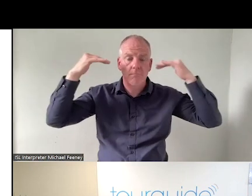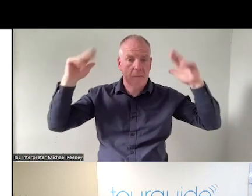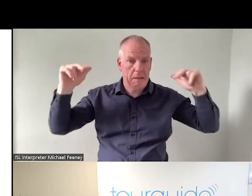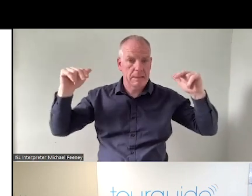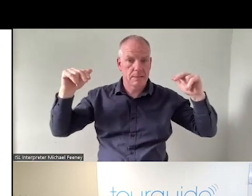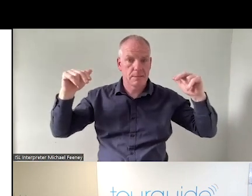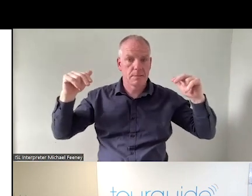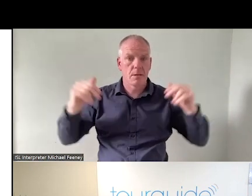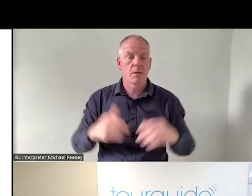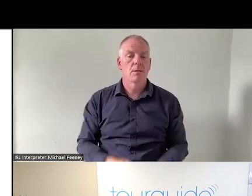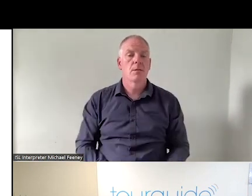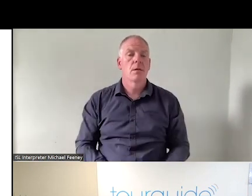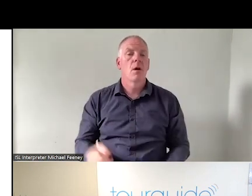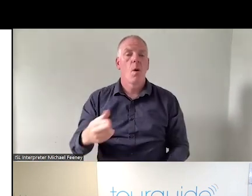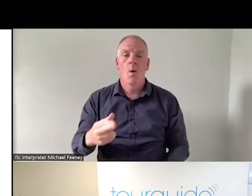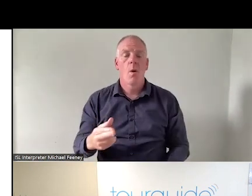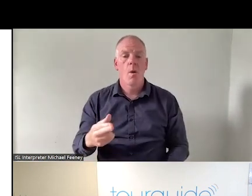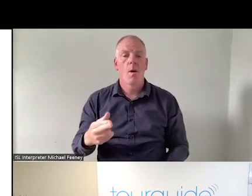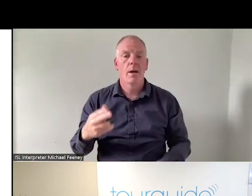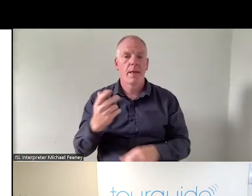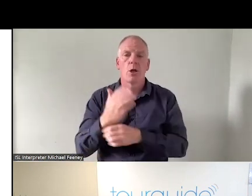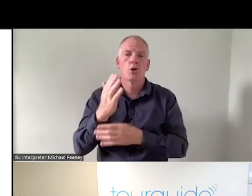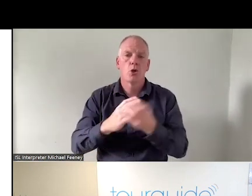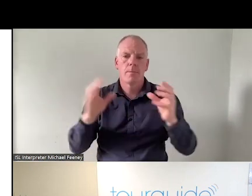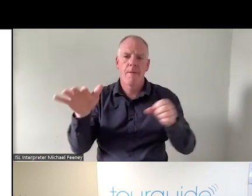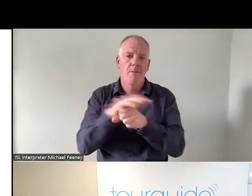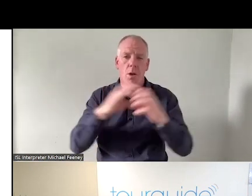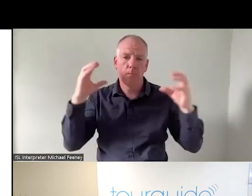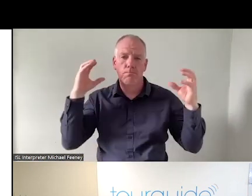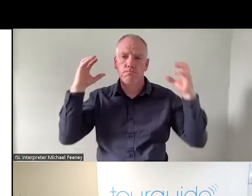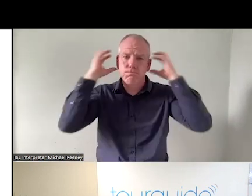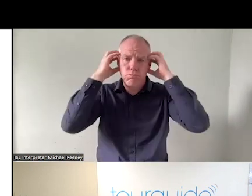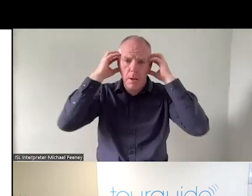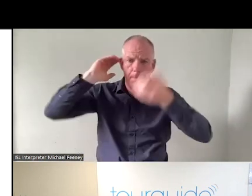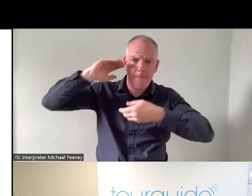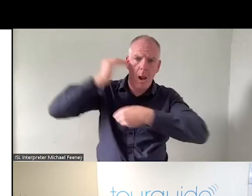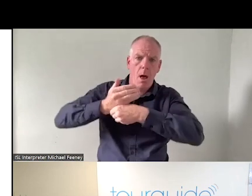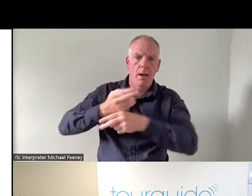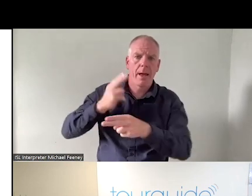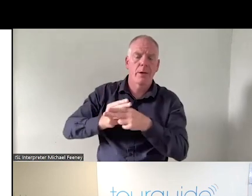and then a range of semi-closed or completely enclosed headphones so the ears are completely enclosed